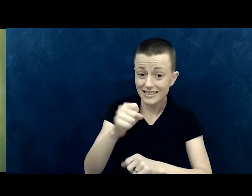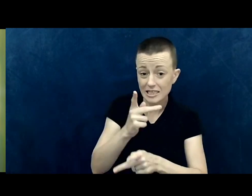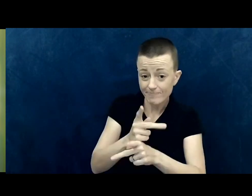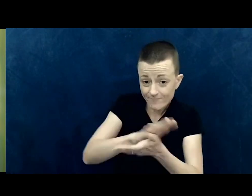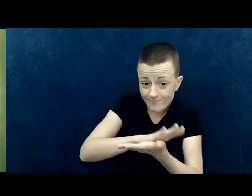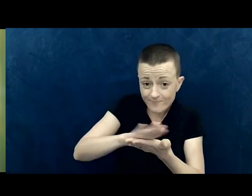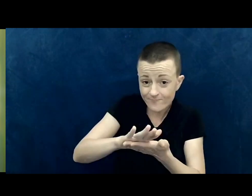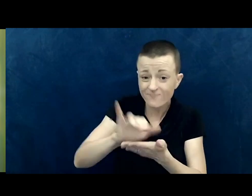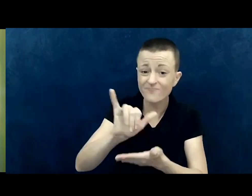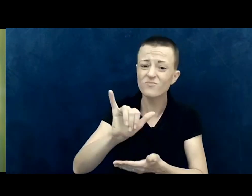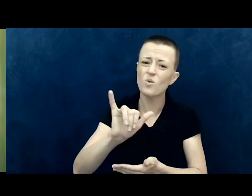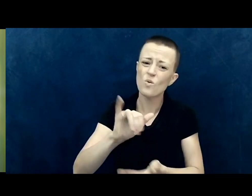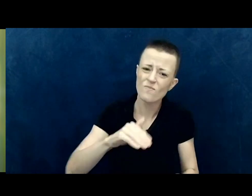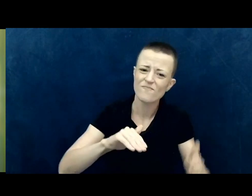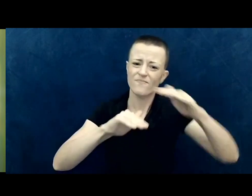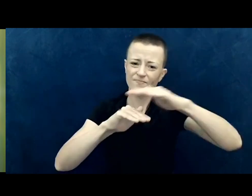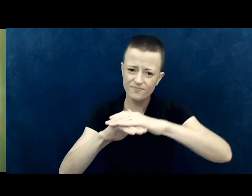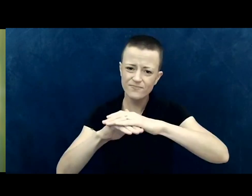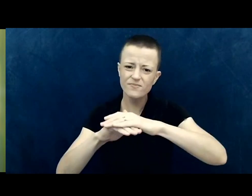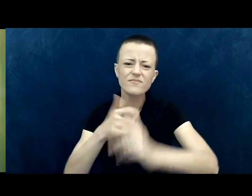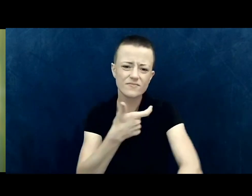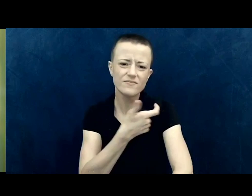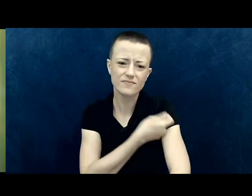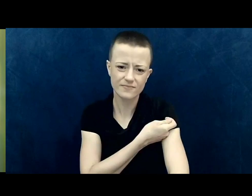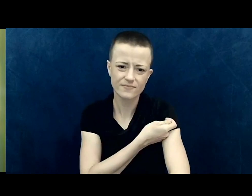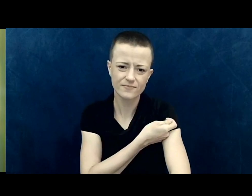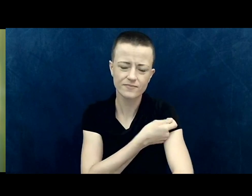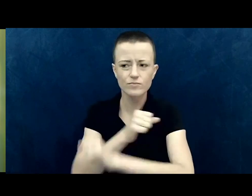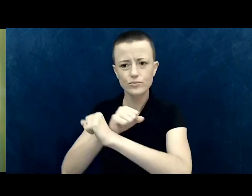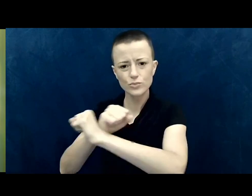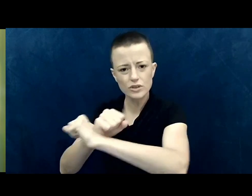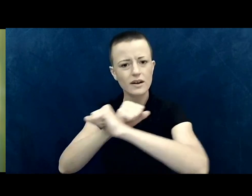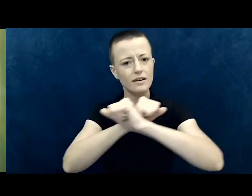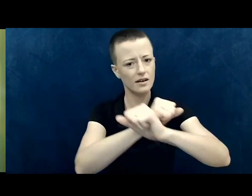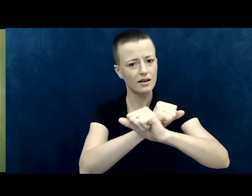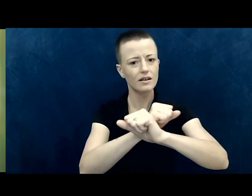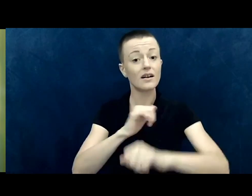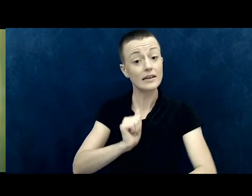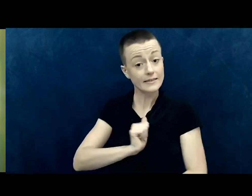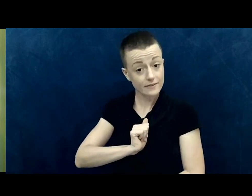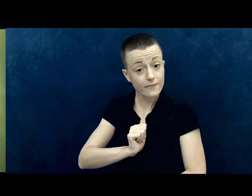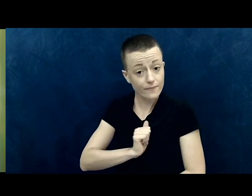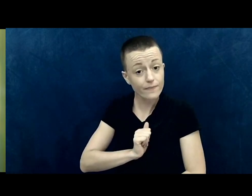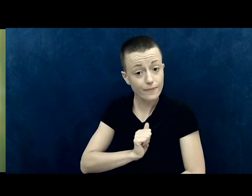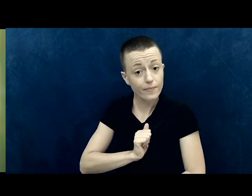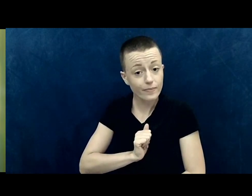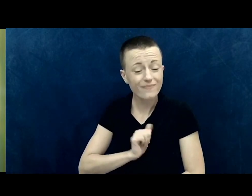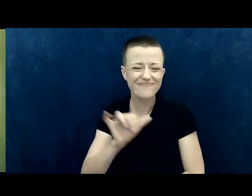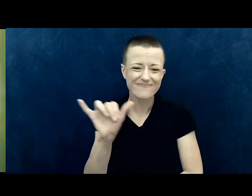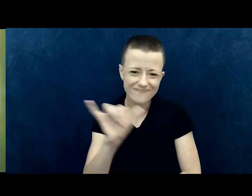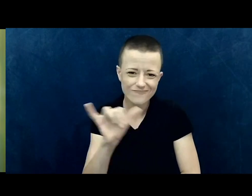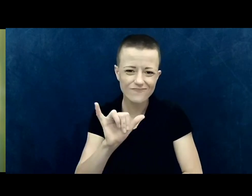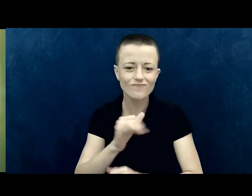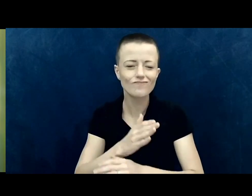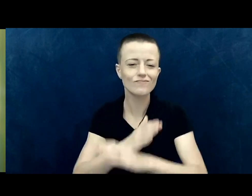to help us keep schools open. They will help us get society back to normal by protecting not only ourselves,